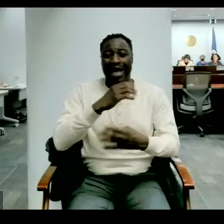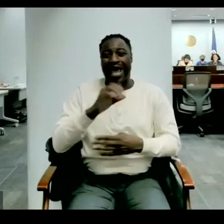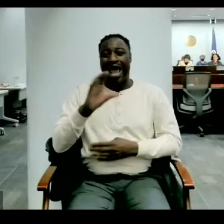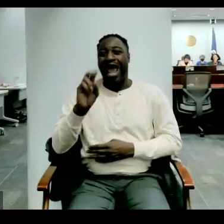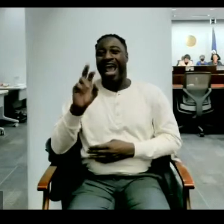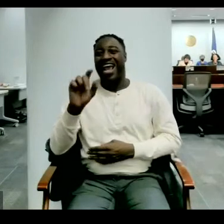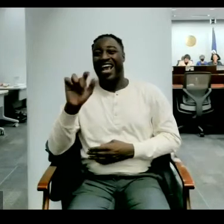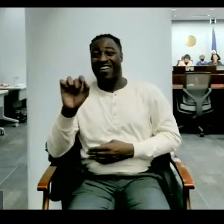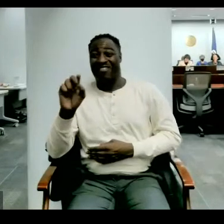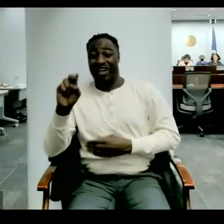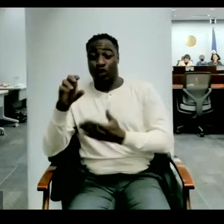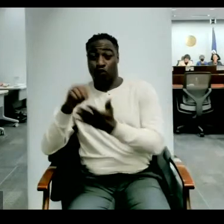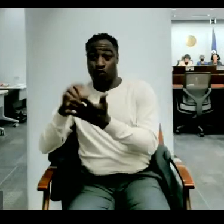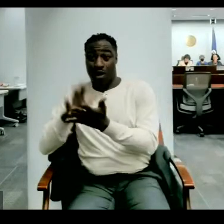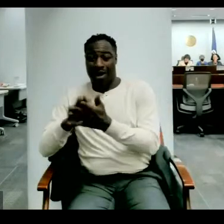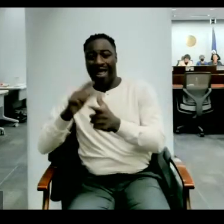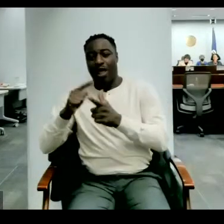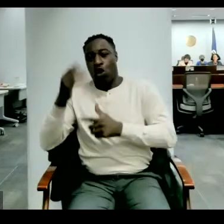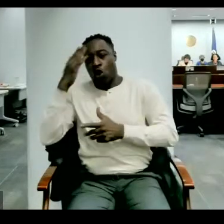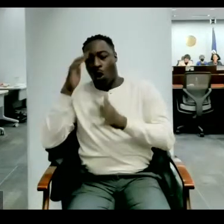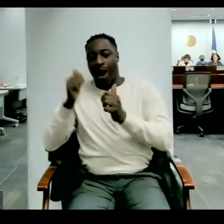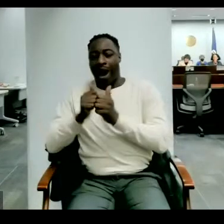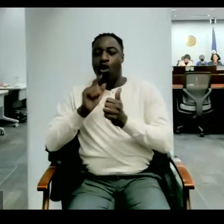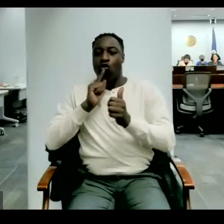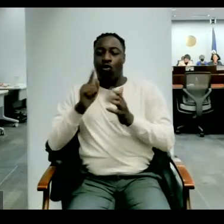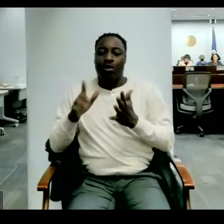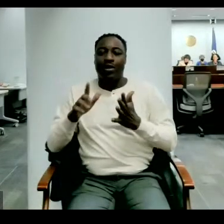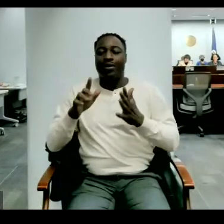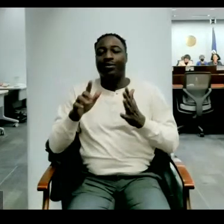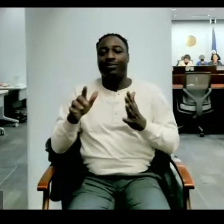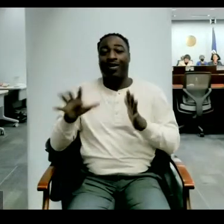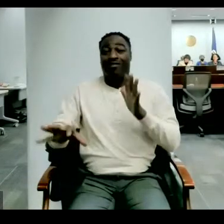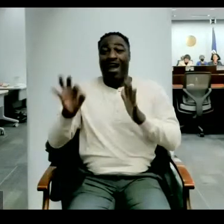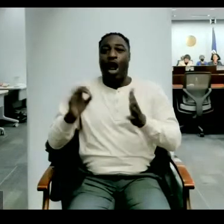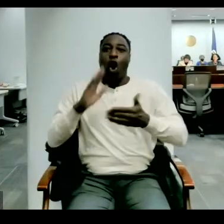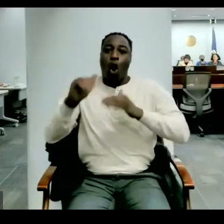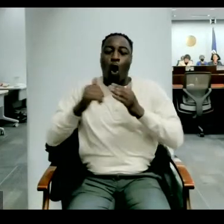so they know how to spot all potential violations, not just refusals to hire.